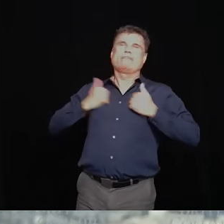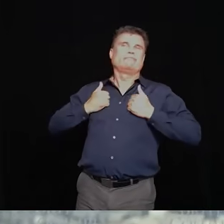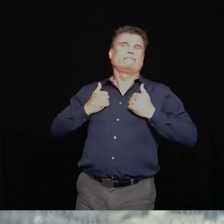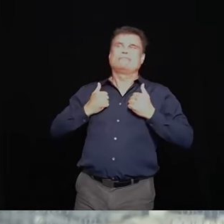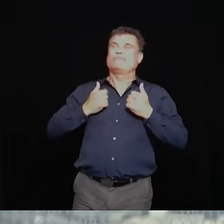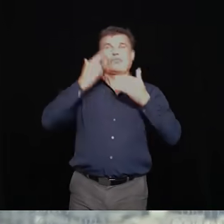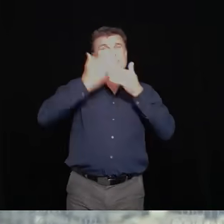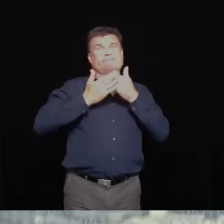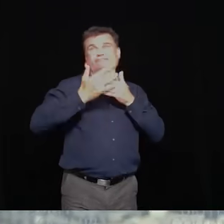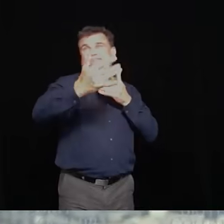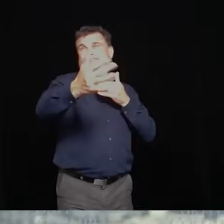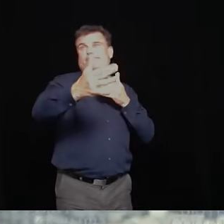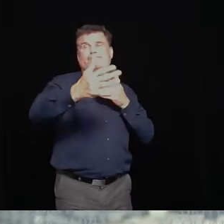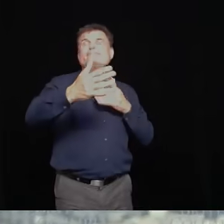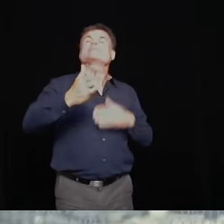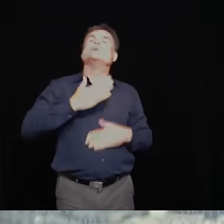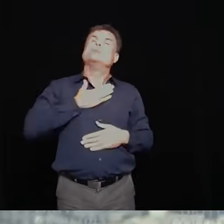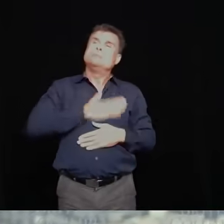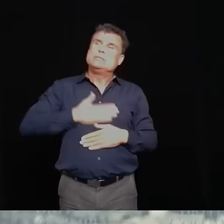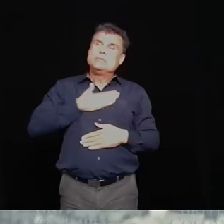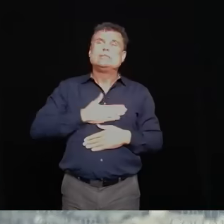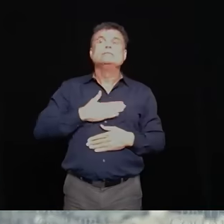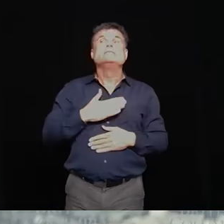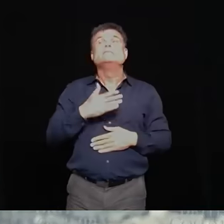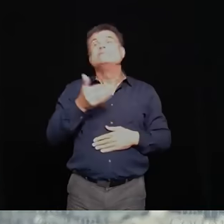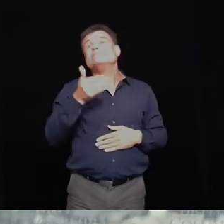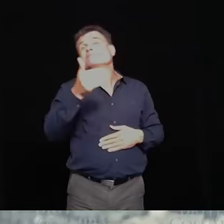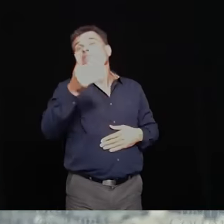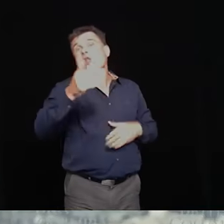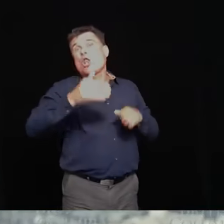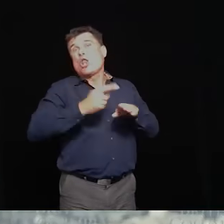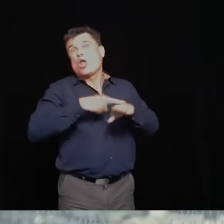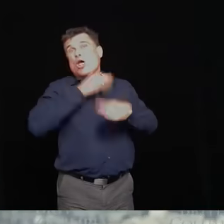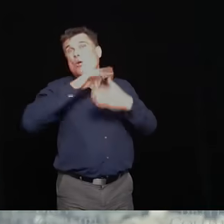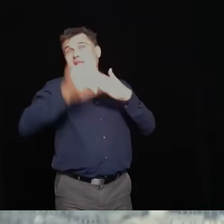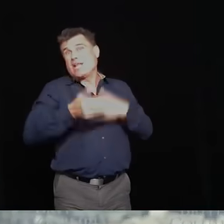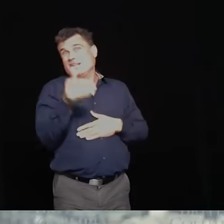That 2811 people are in self isolation and effectively under public health surveillance in